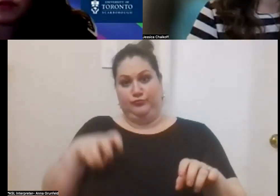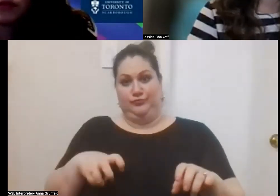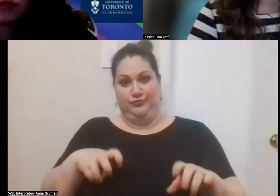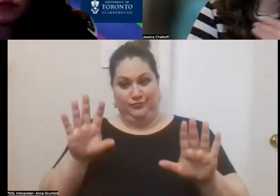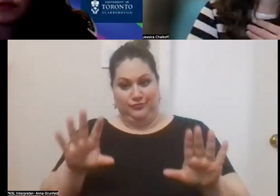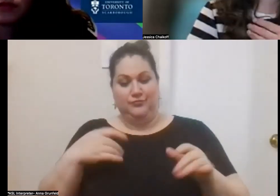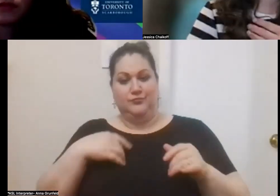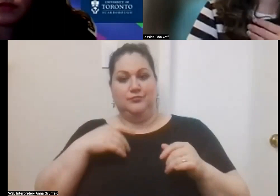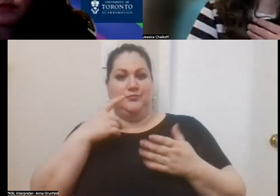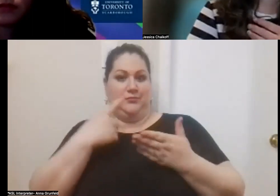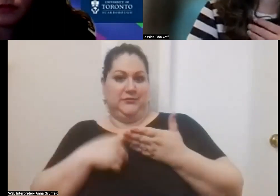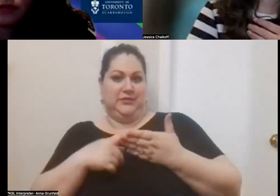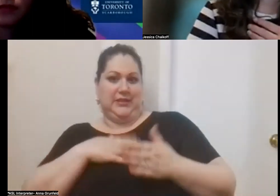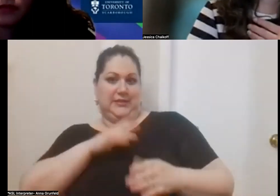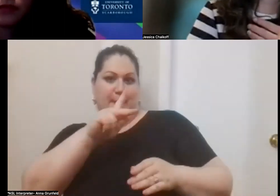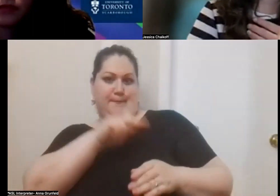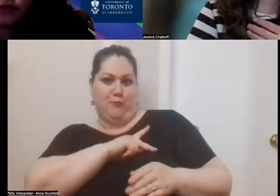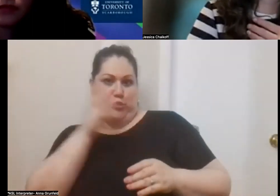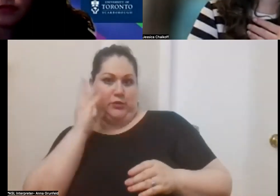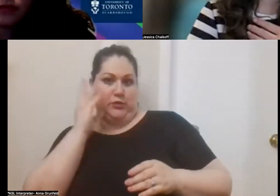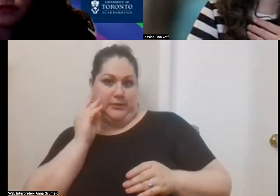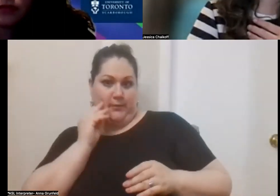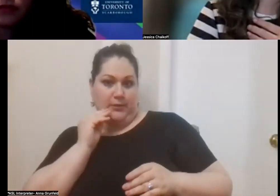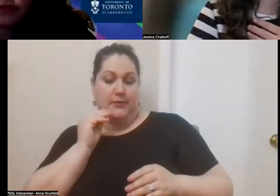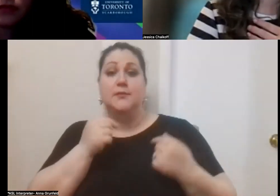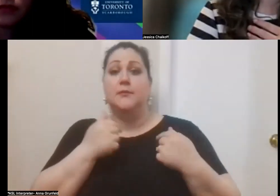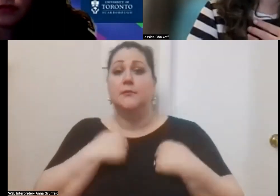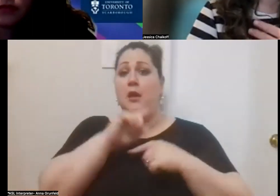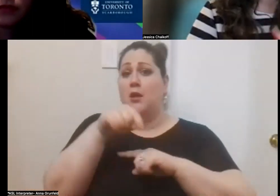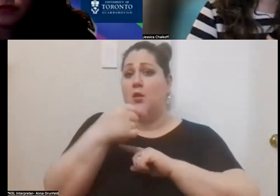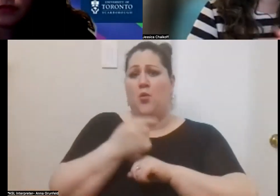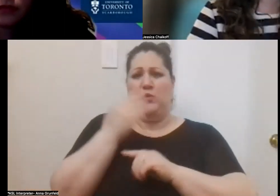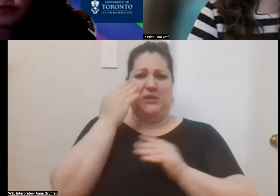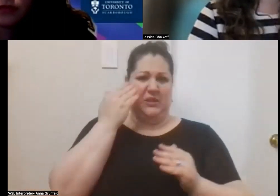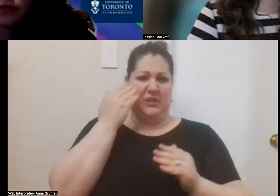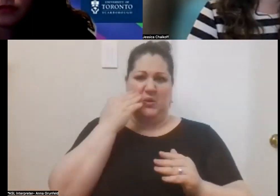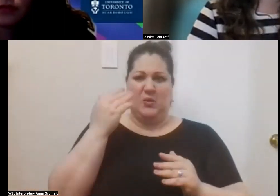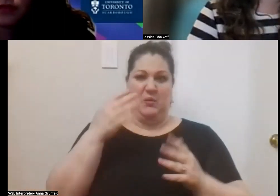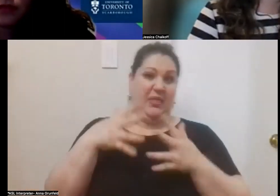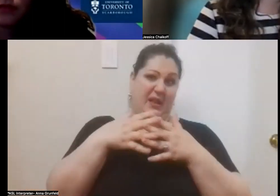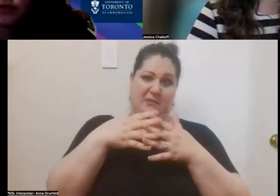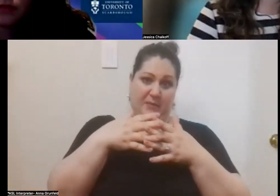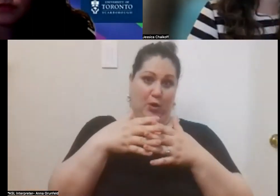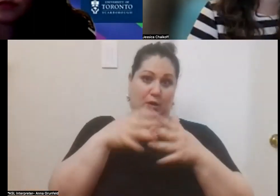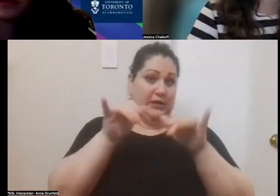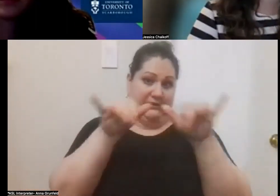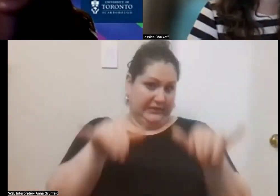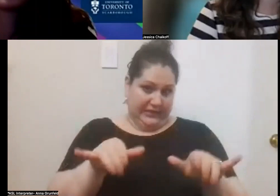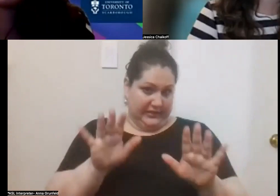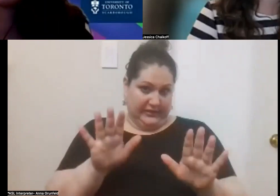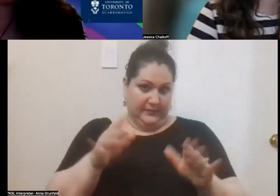So I only know about the American system. So I only know about the Americans with disabilities act.